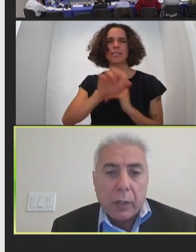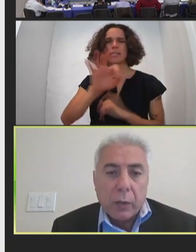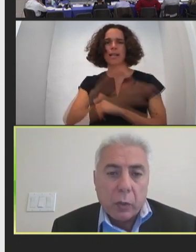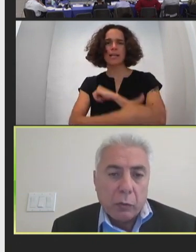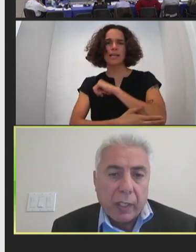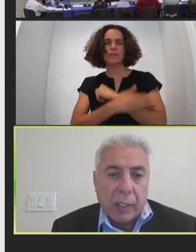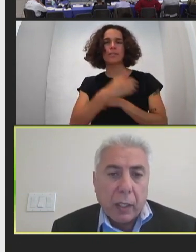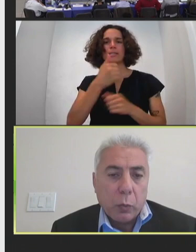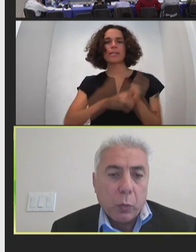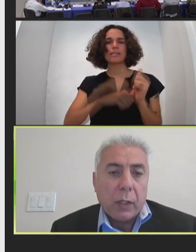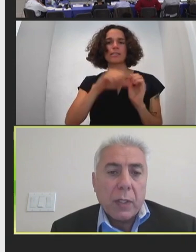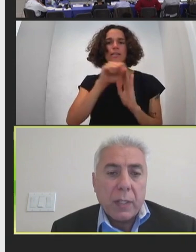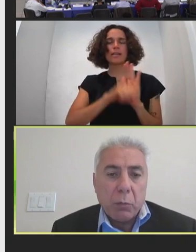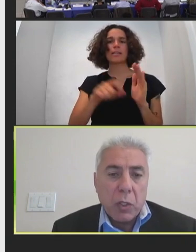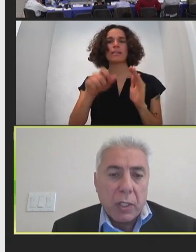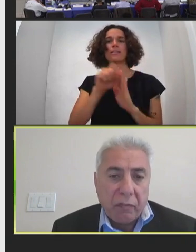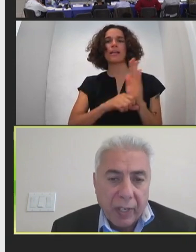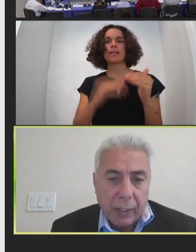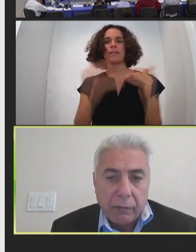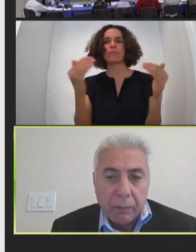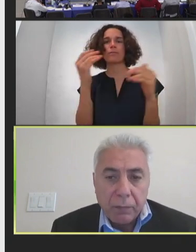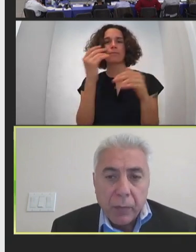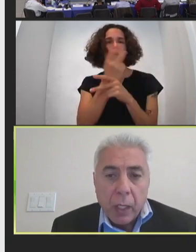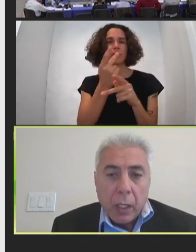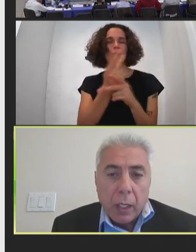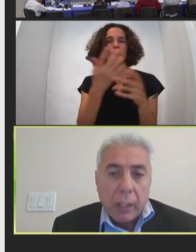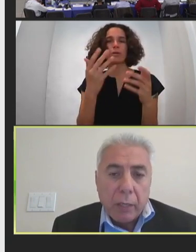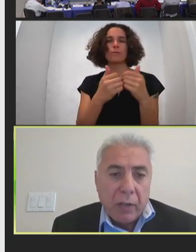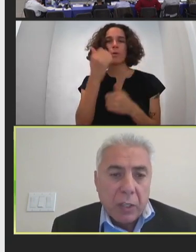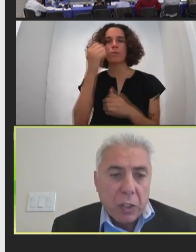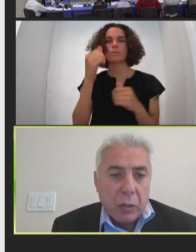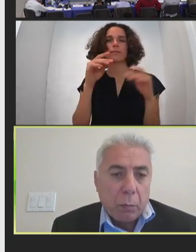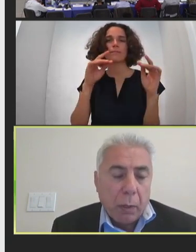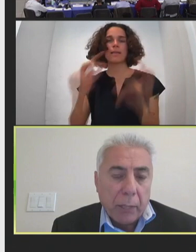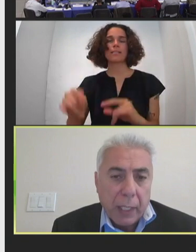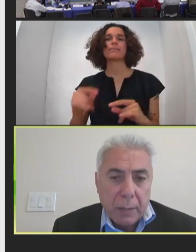in order to figure out what was the most effective intervention or public health